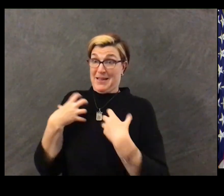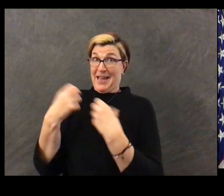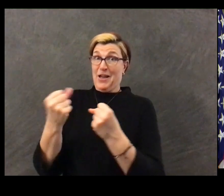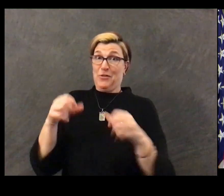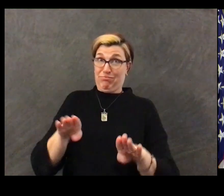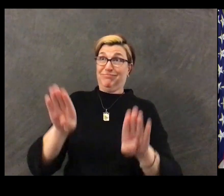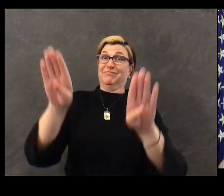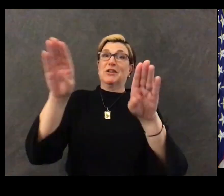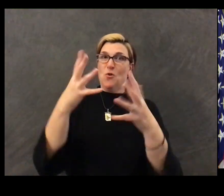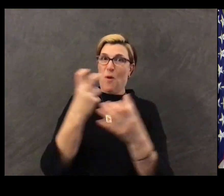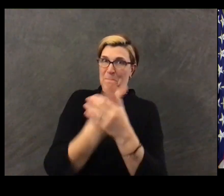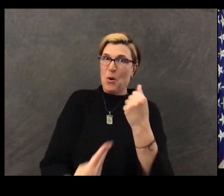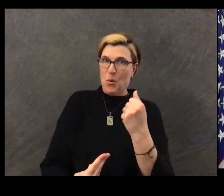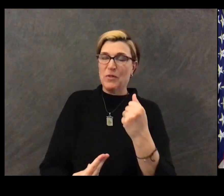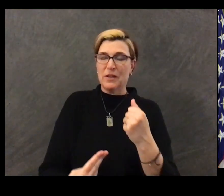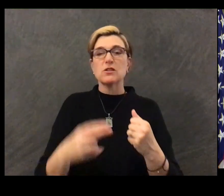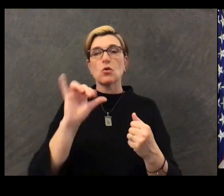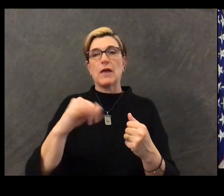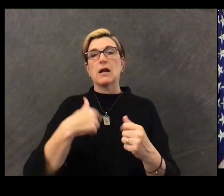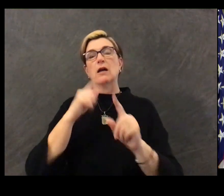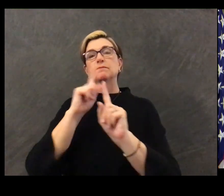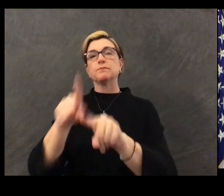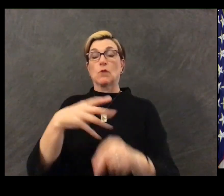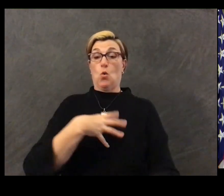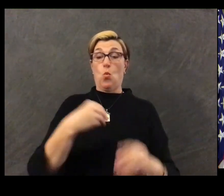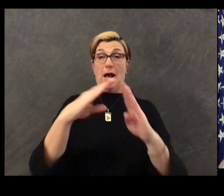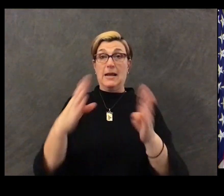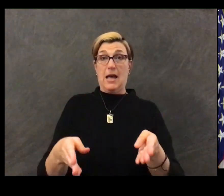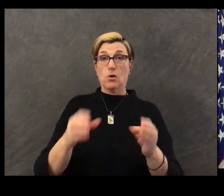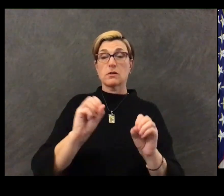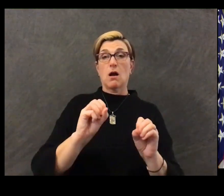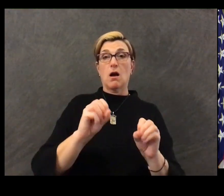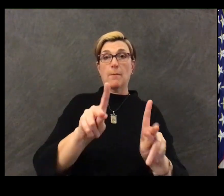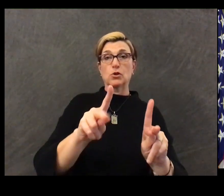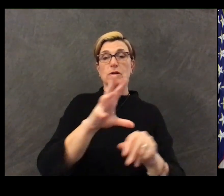directing the White House opportunity and revitalization Council led by